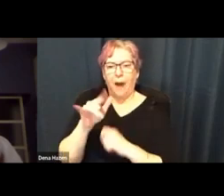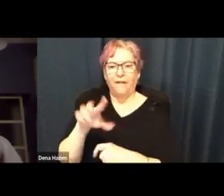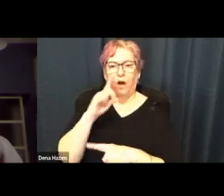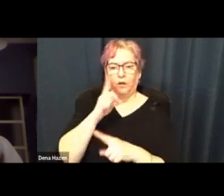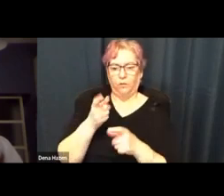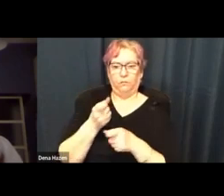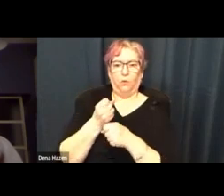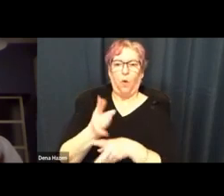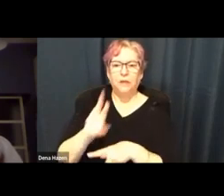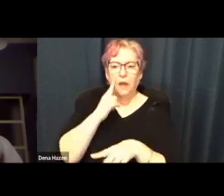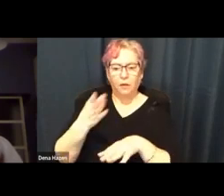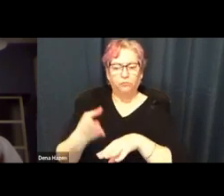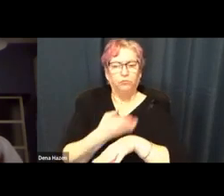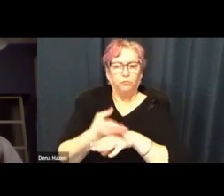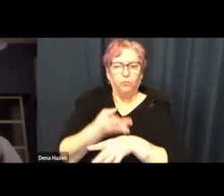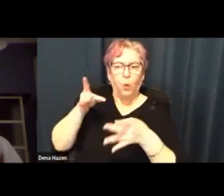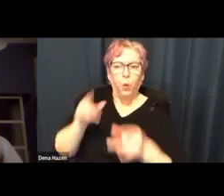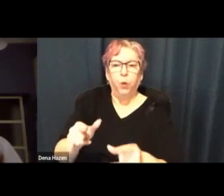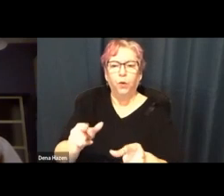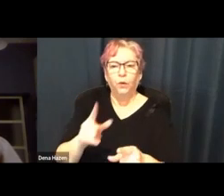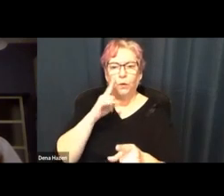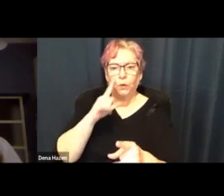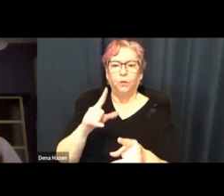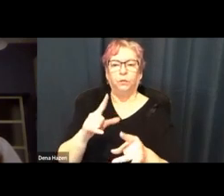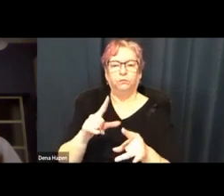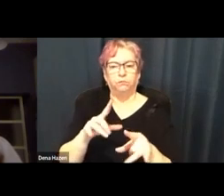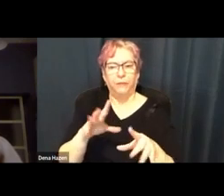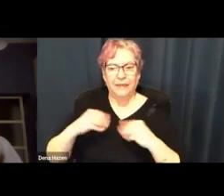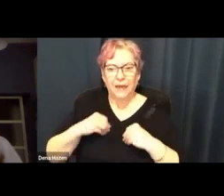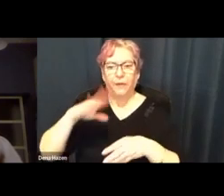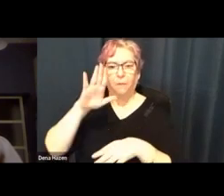and their uptake into cells.